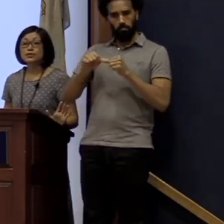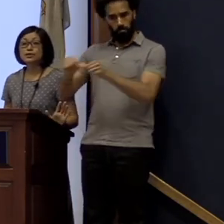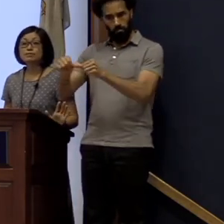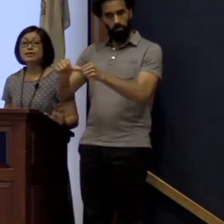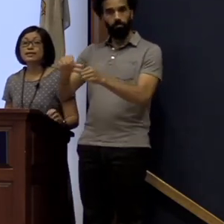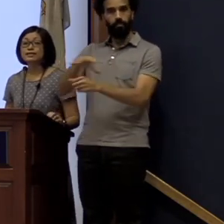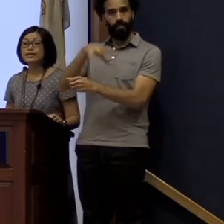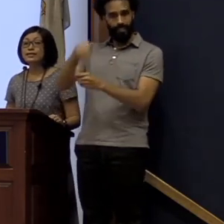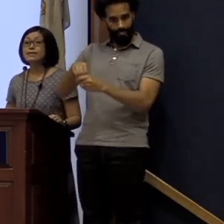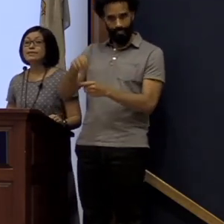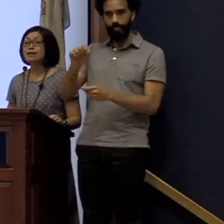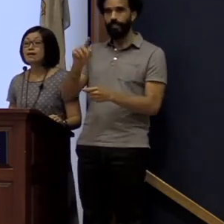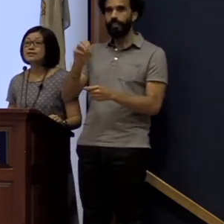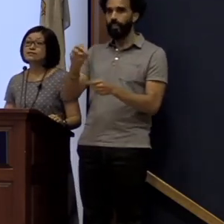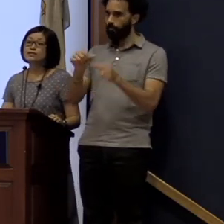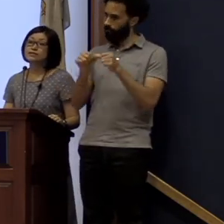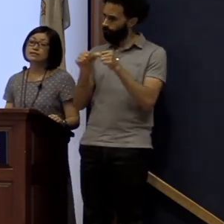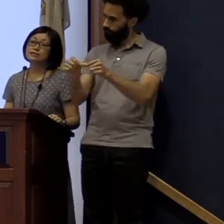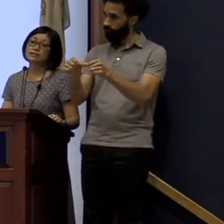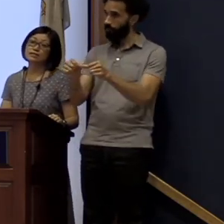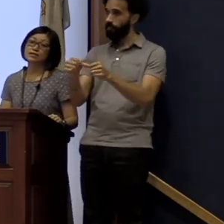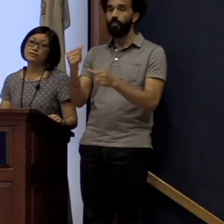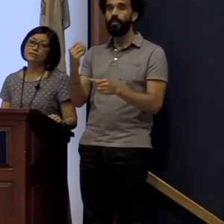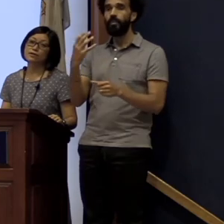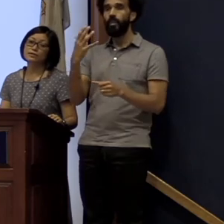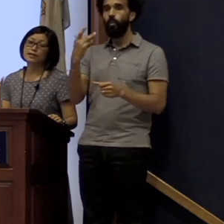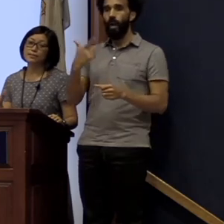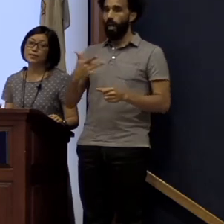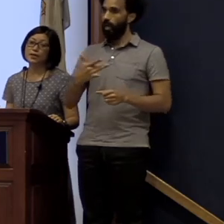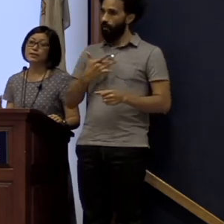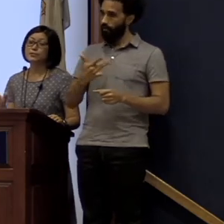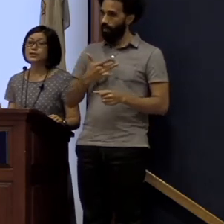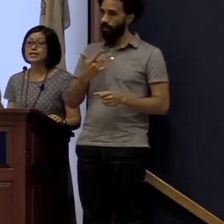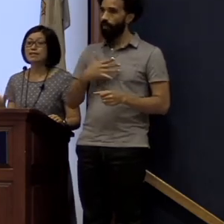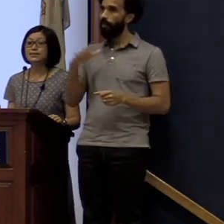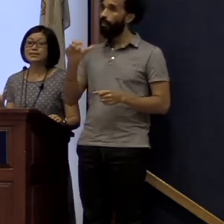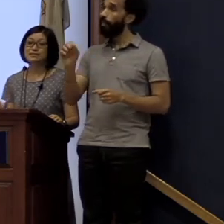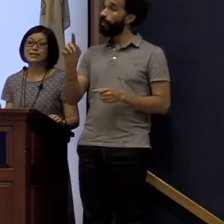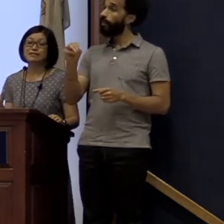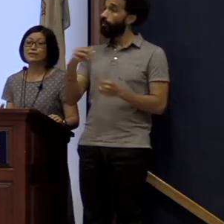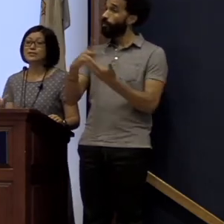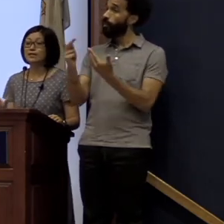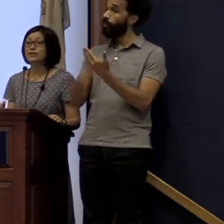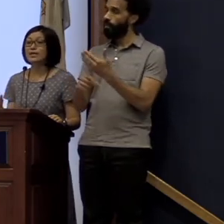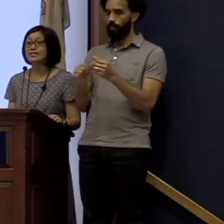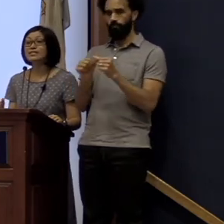But they say that because of the consistency of the informal STEM program in which they have participated for seven to eight years